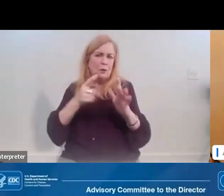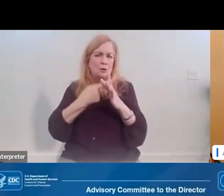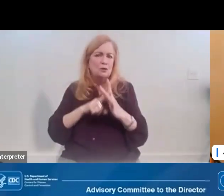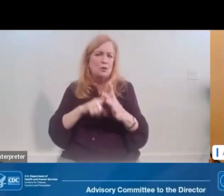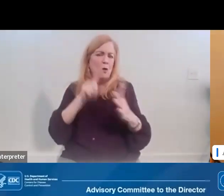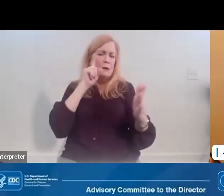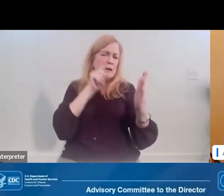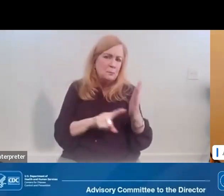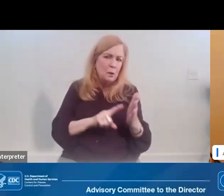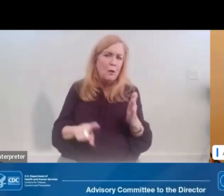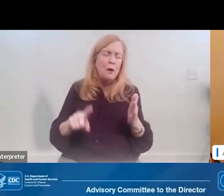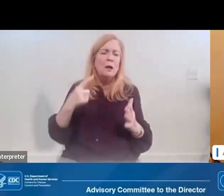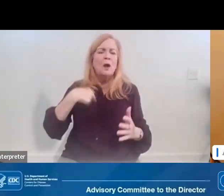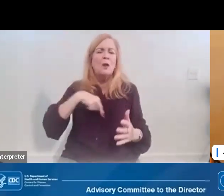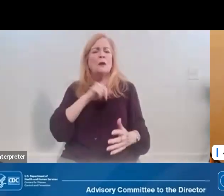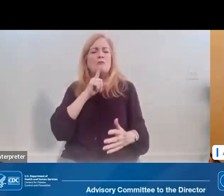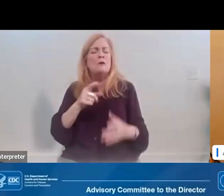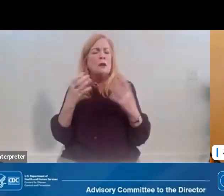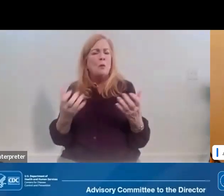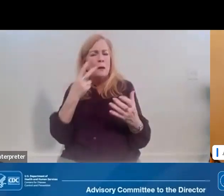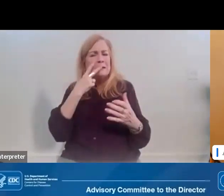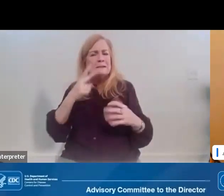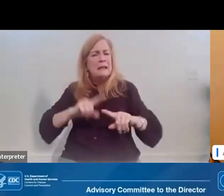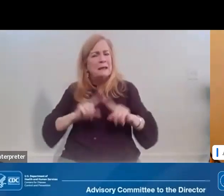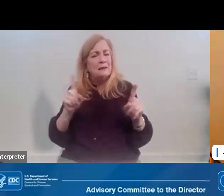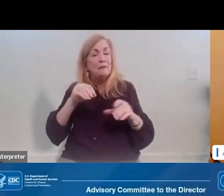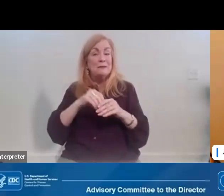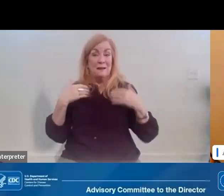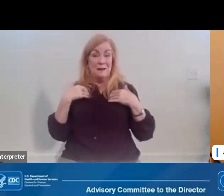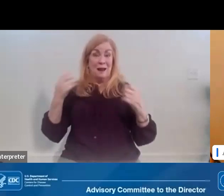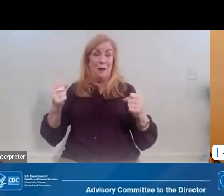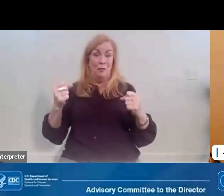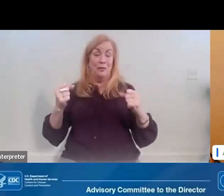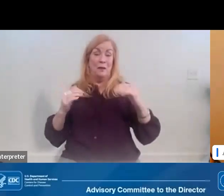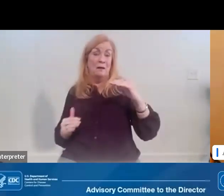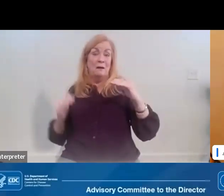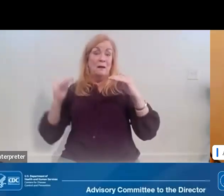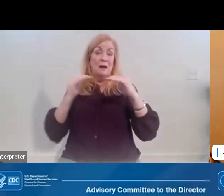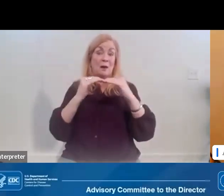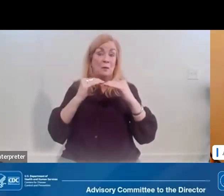to see a difference in health equity, it is going to take that kind of cross-departmental,